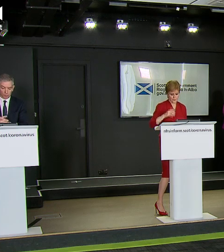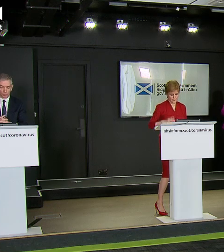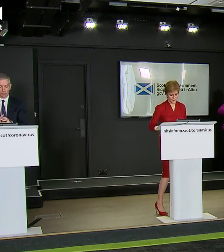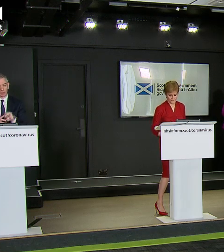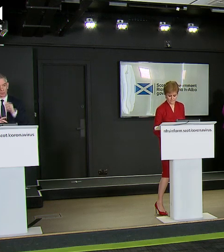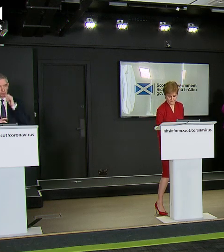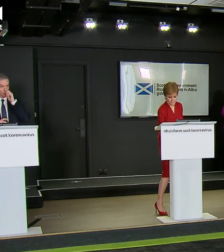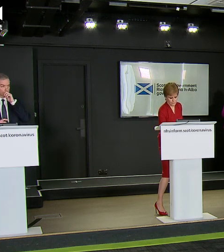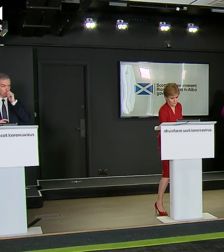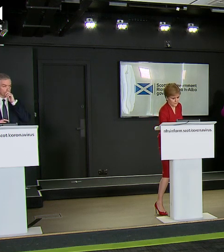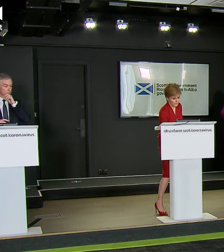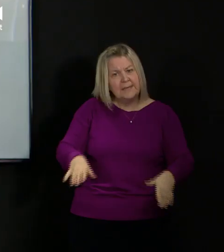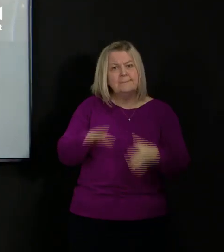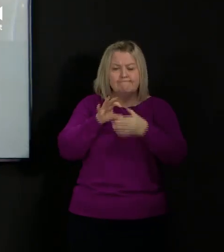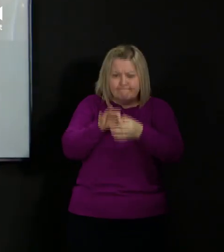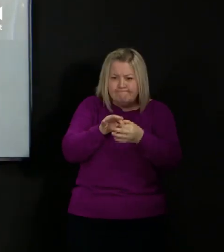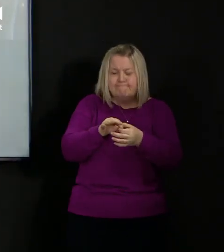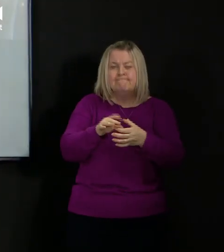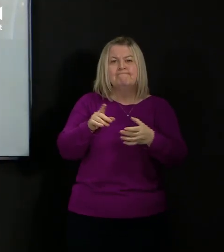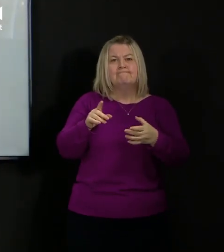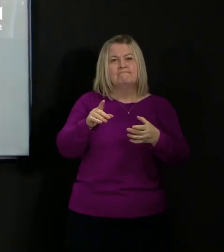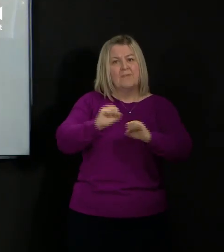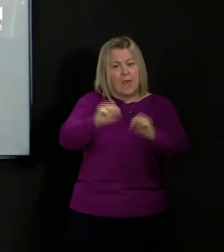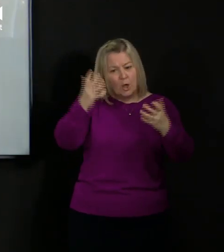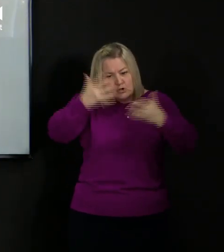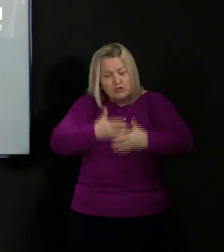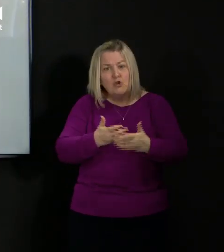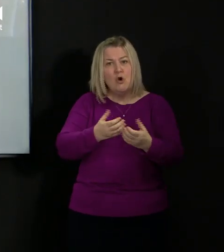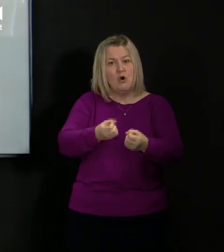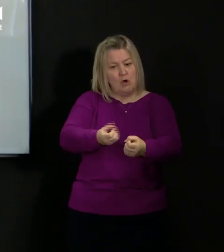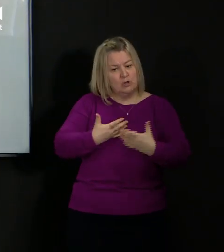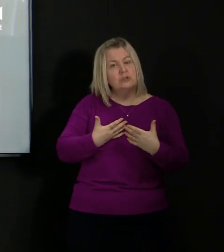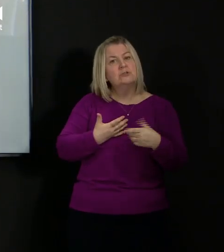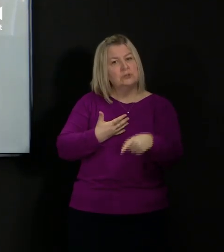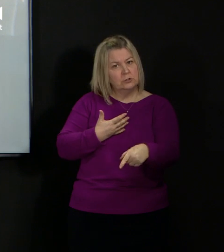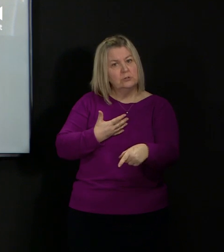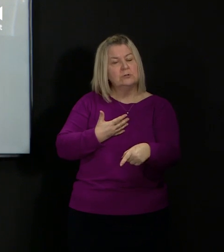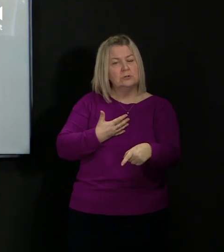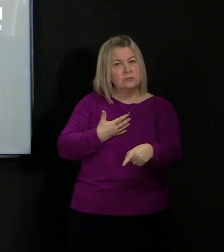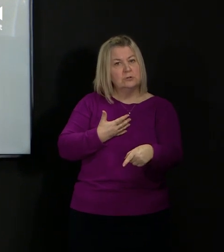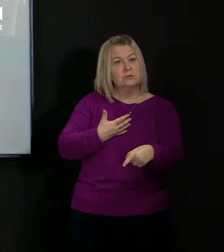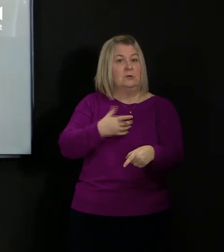concerns that they have. That partly informs the reaction we took and the measures we took